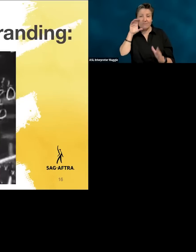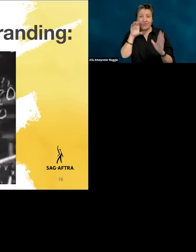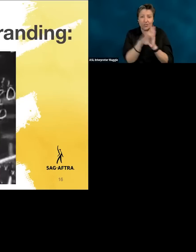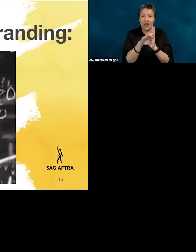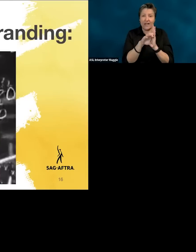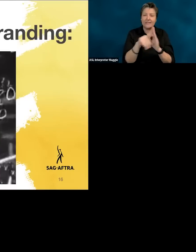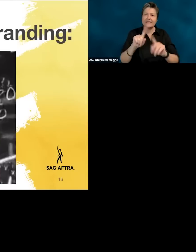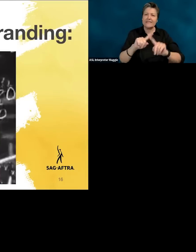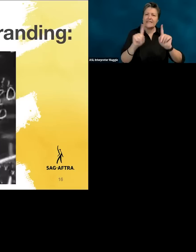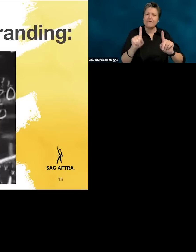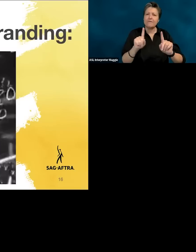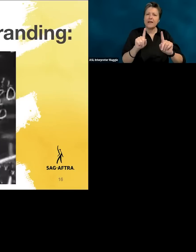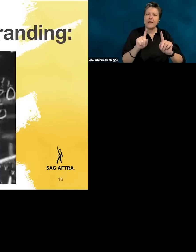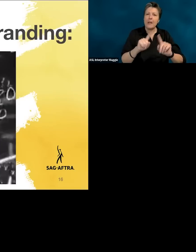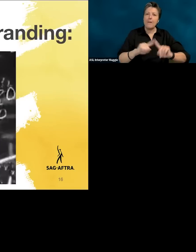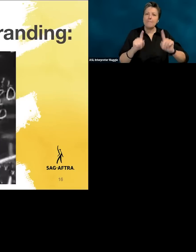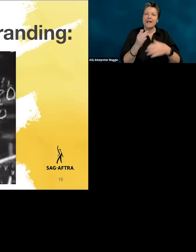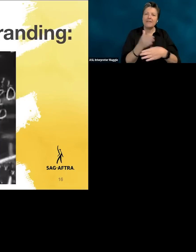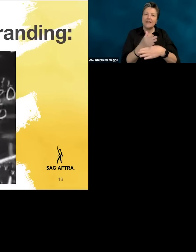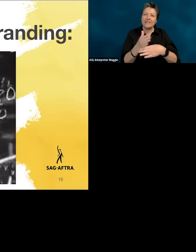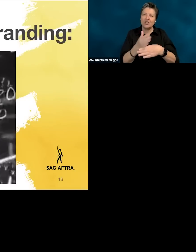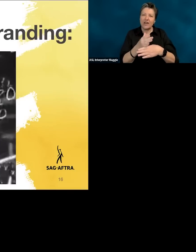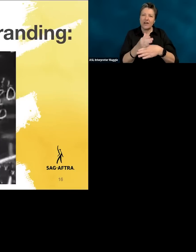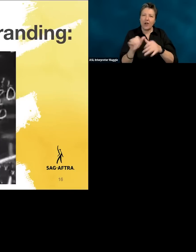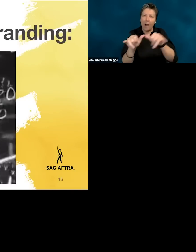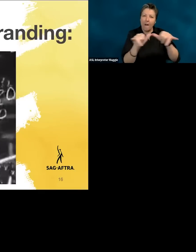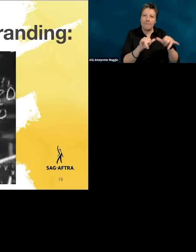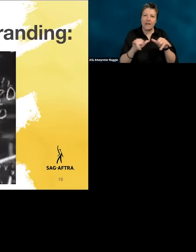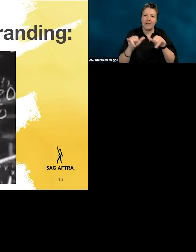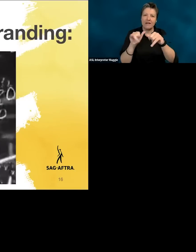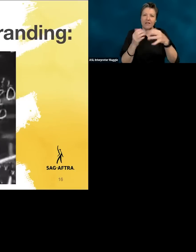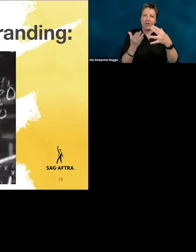but they share this common through line, that cerebral ninja.